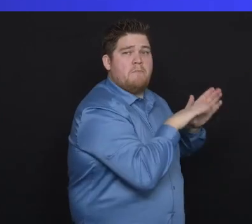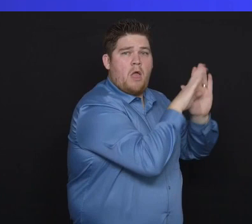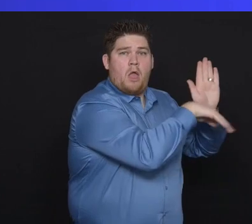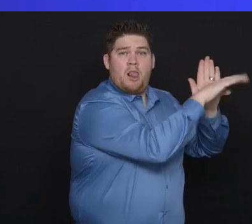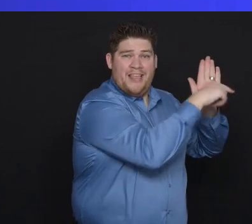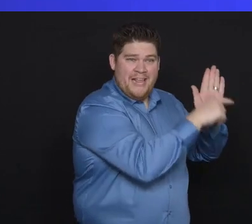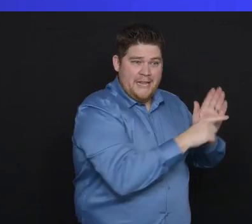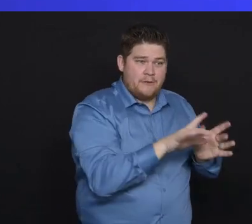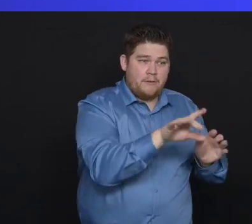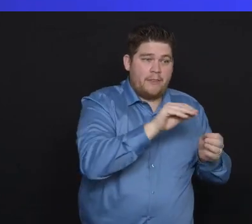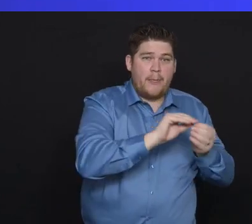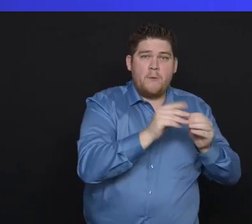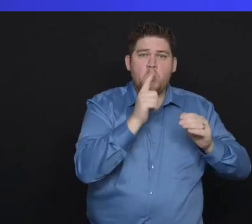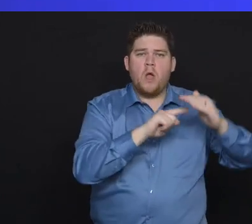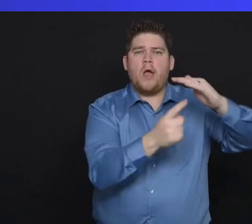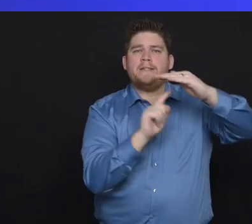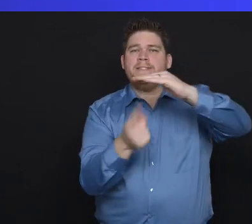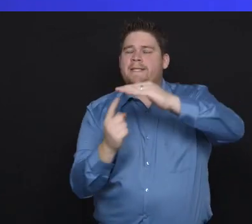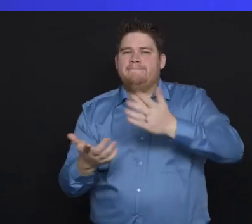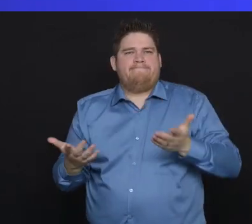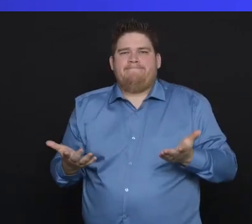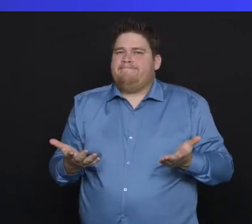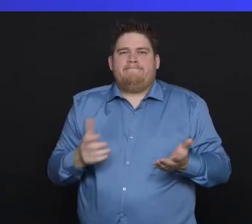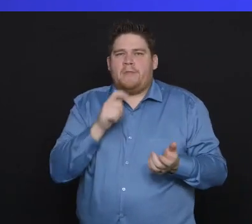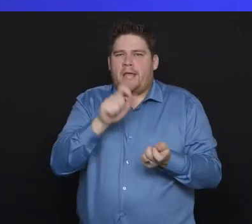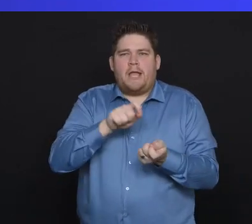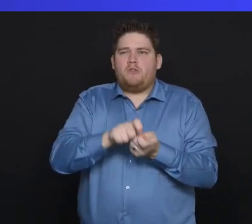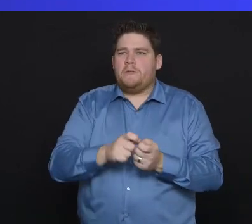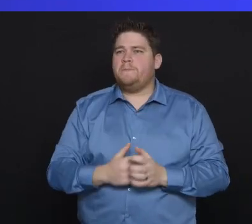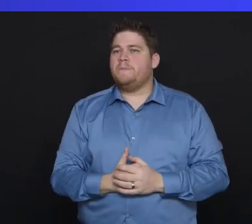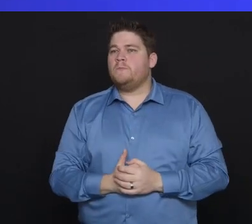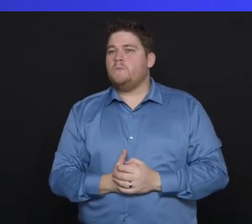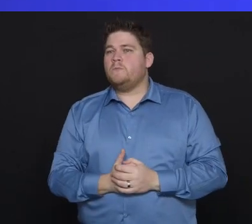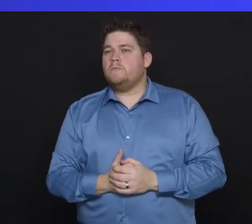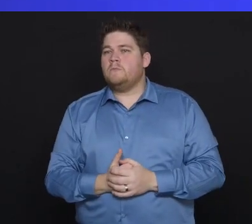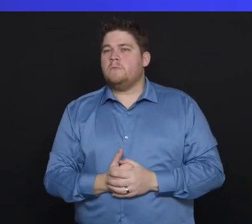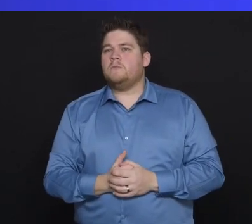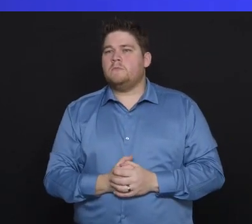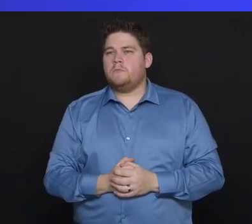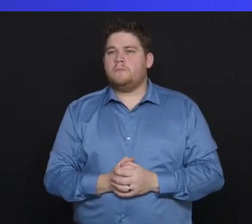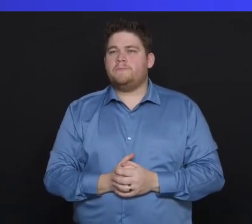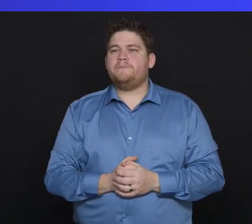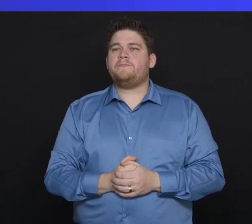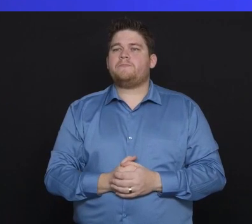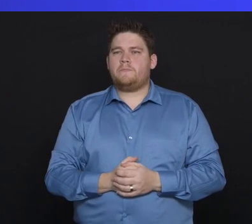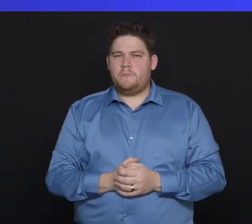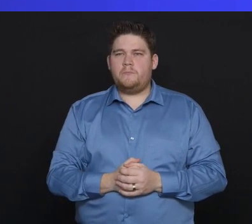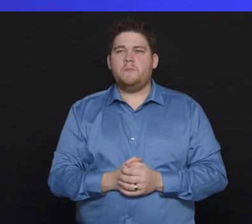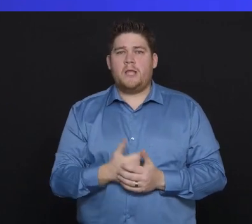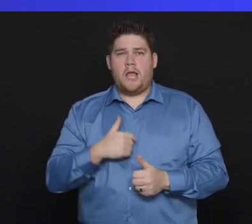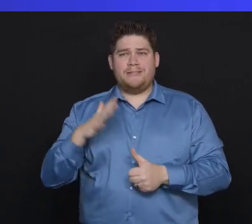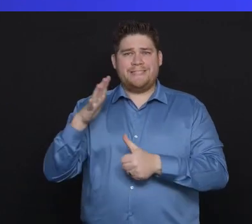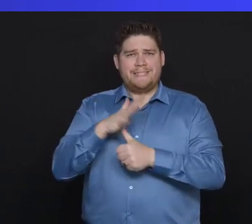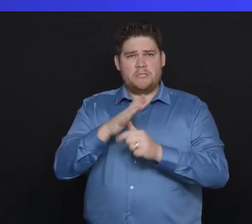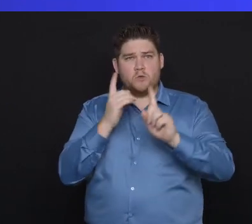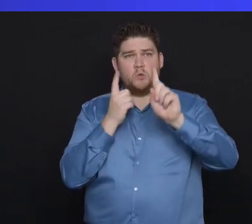thing is, you will not be passing it on to anyone else. That is the strategy we have. We have been working to try